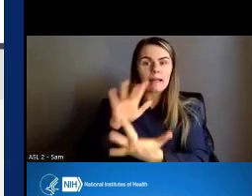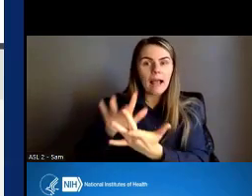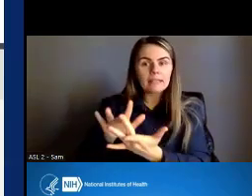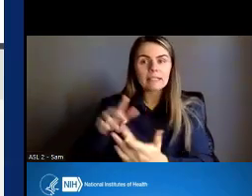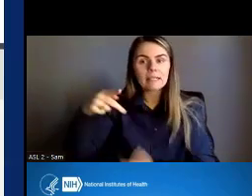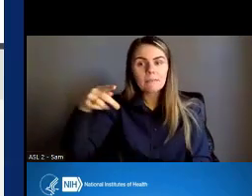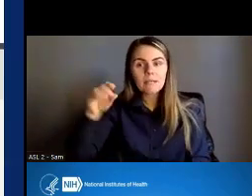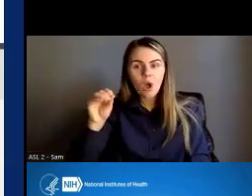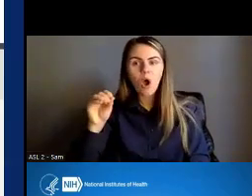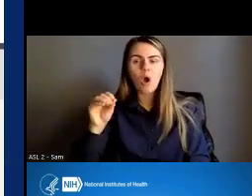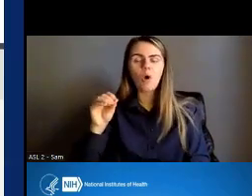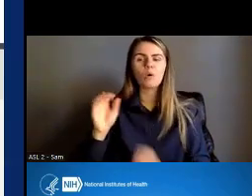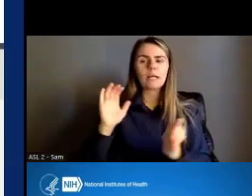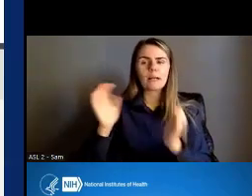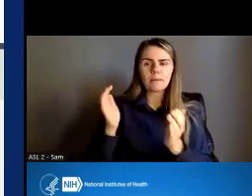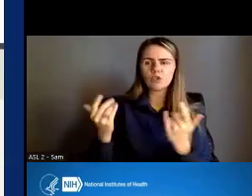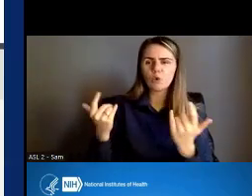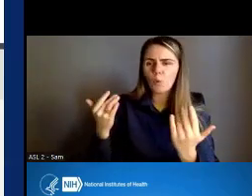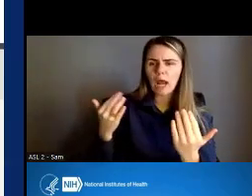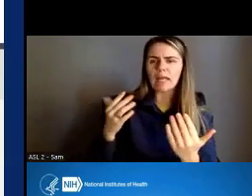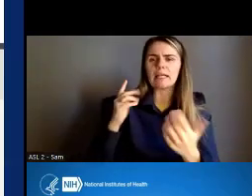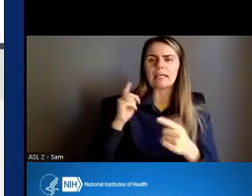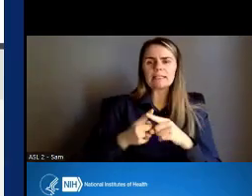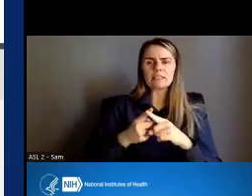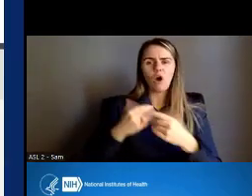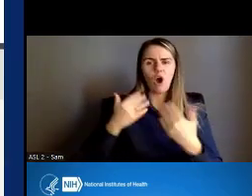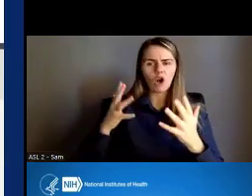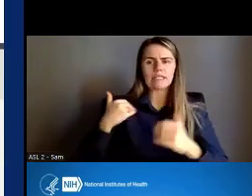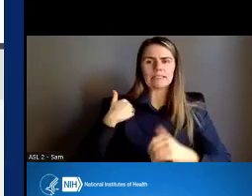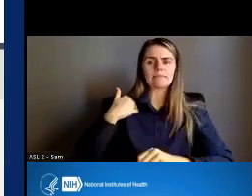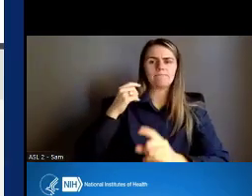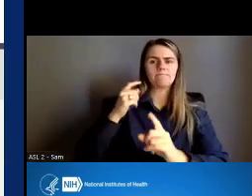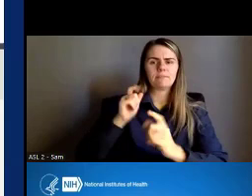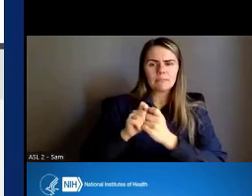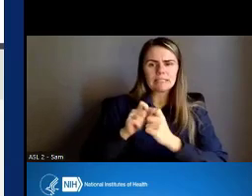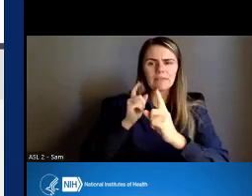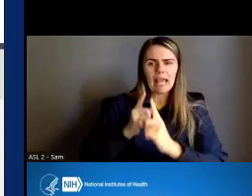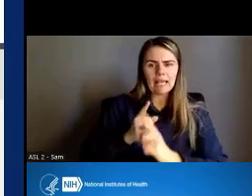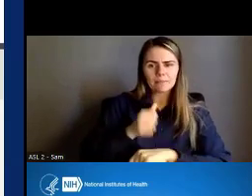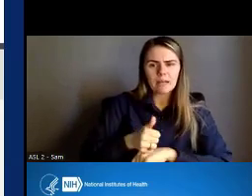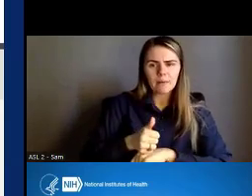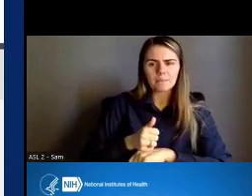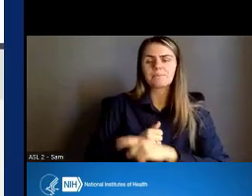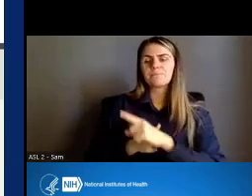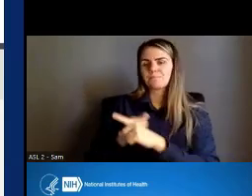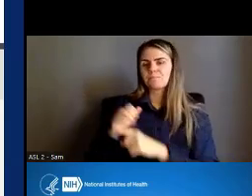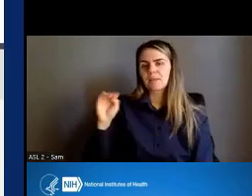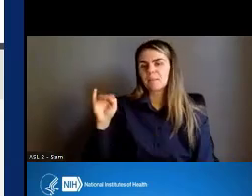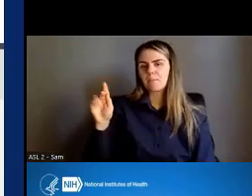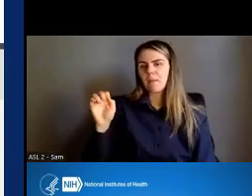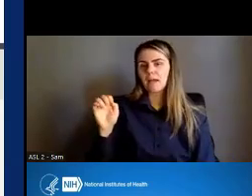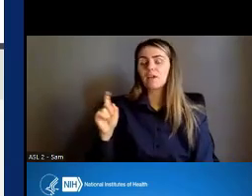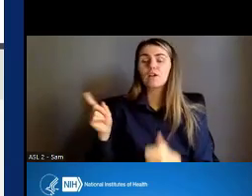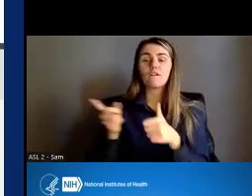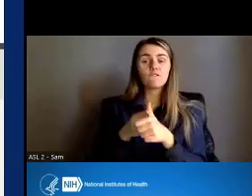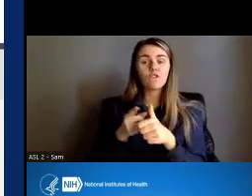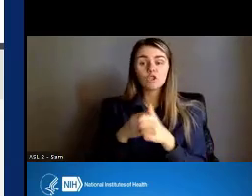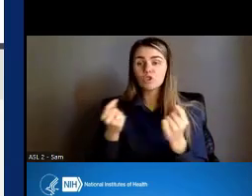until you already have your specific aims? Michael Sesma: So the first thing you do is, once you've identified the FOA that you're going to apply to,